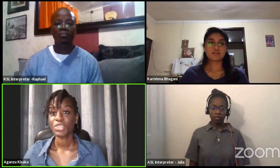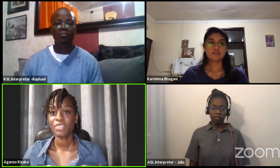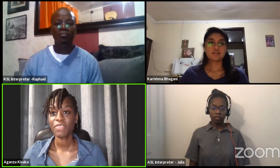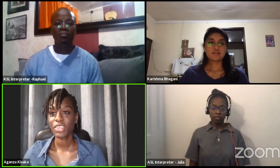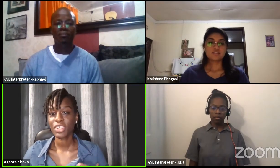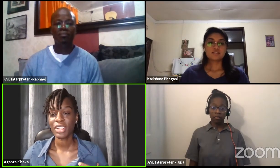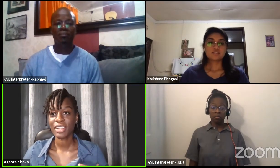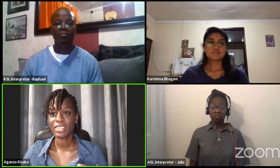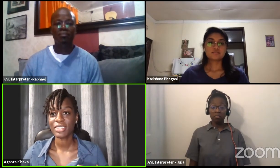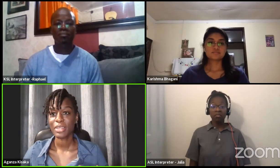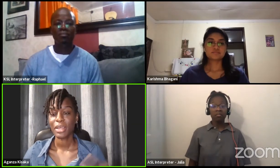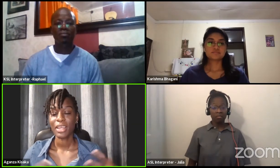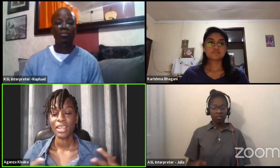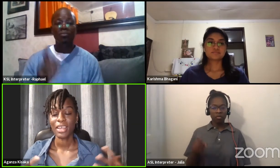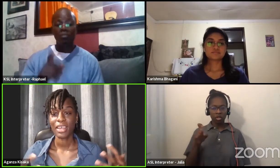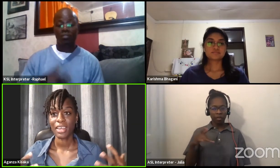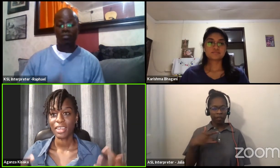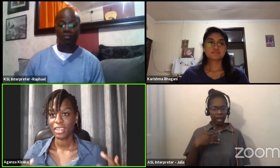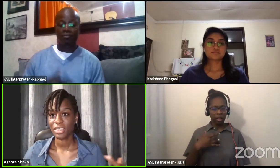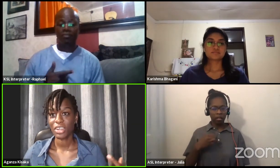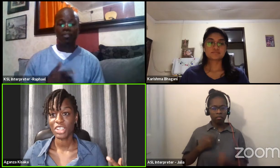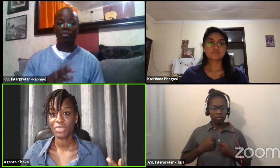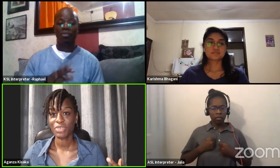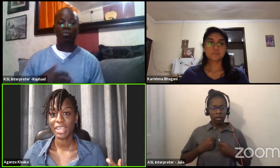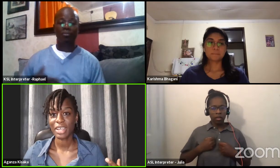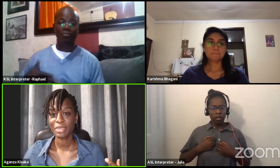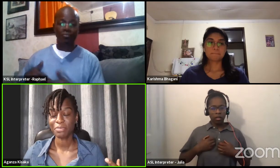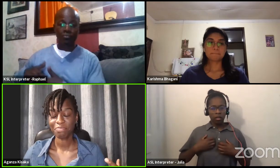You should fill your lungs enlarged right now.